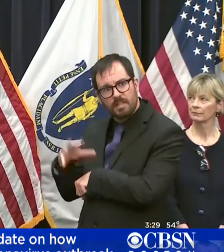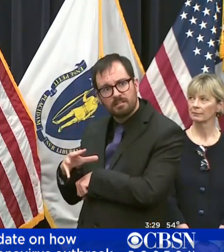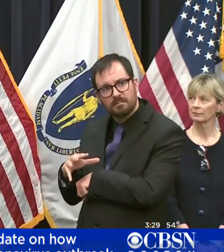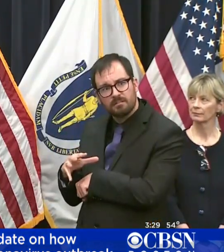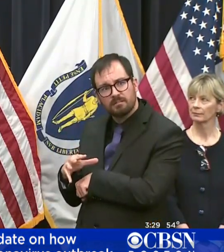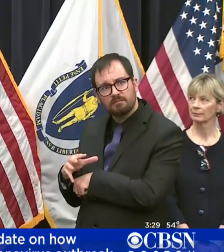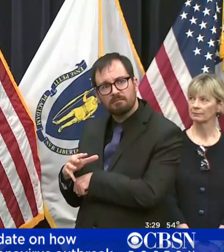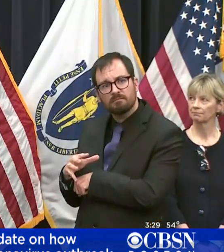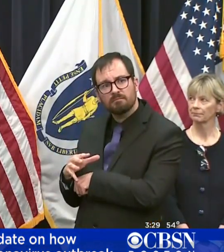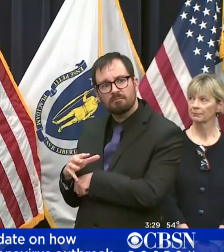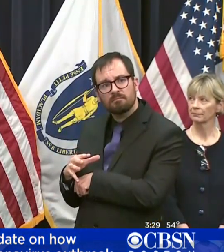THE OTHER FOLKS WORKING ON THE OTHER SIDE OF THE COUNTER.